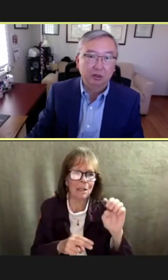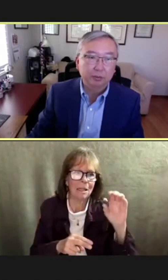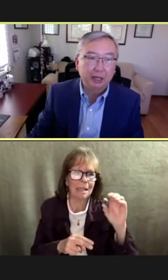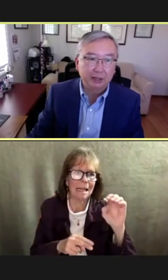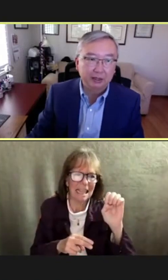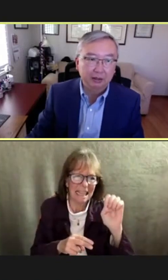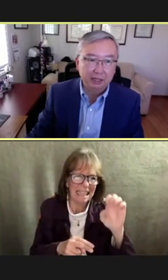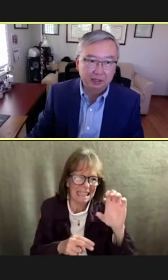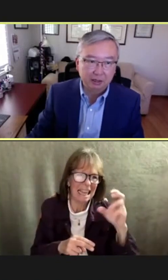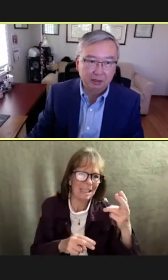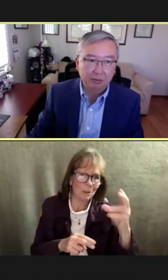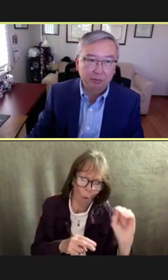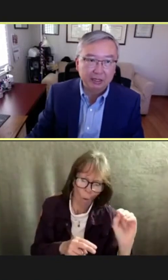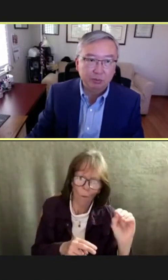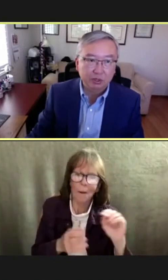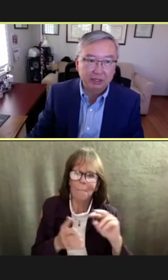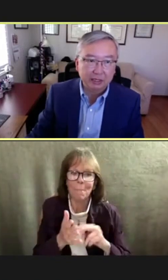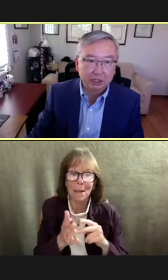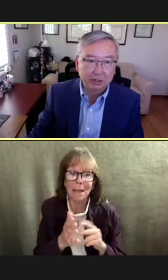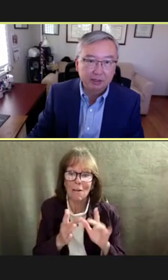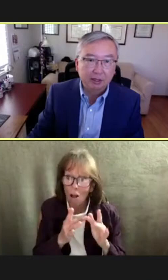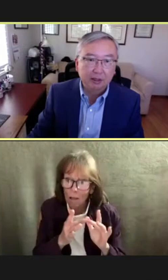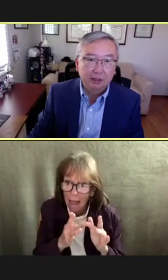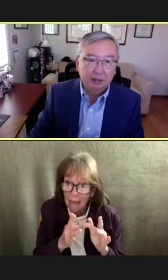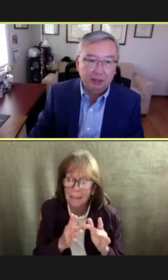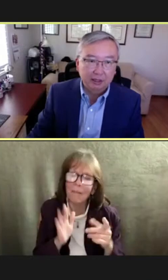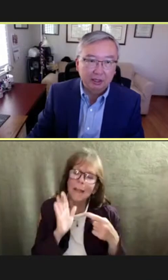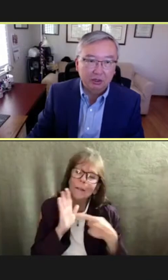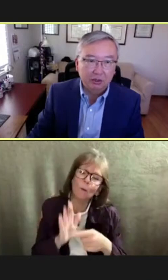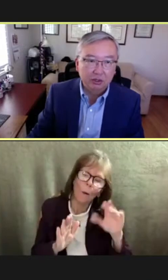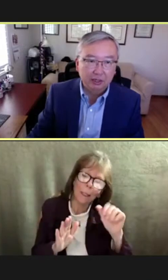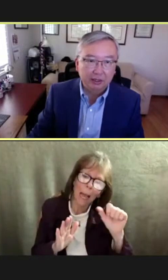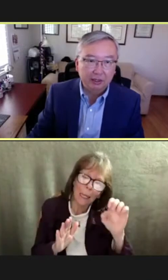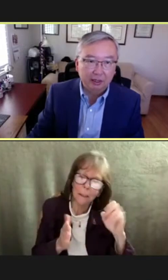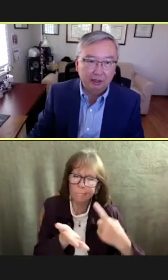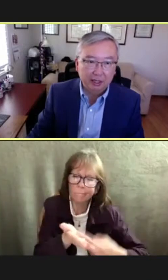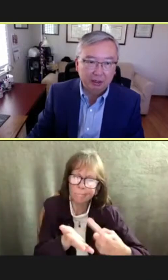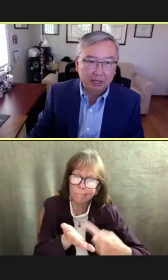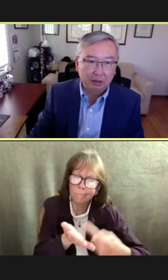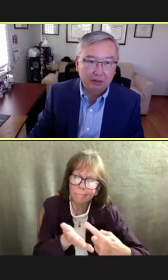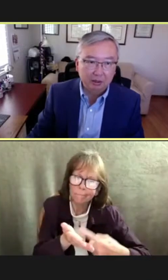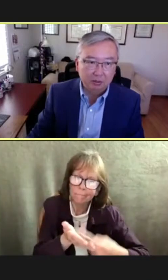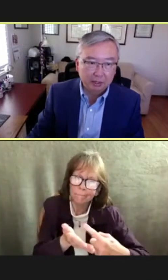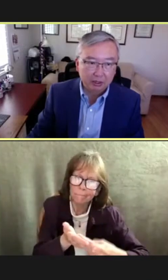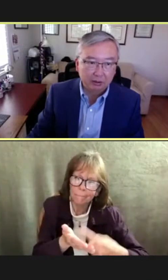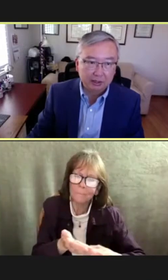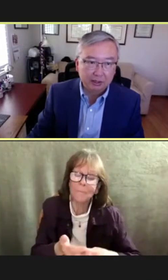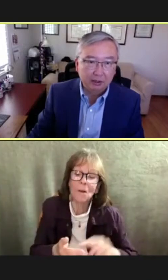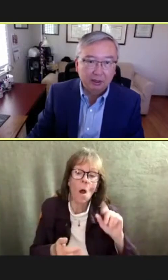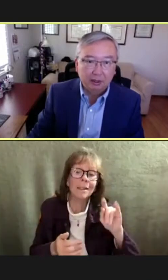followed by case-based presentations, and they're usually led by autism specialists.